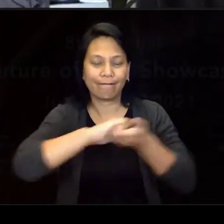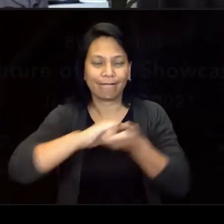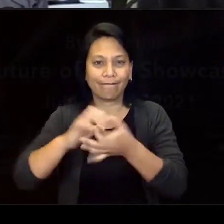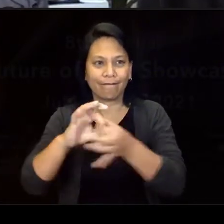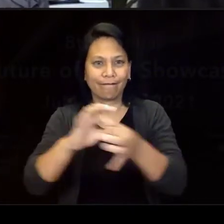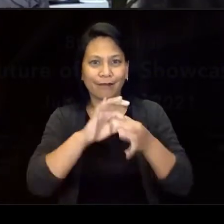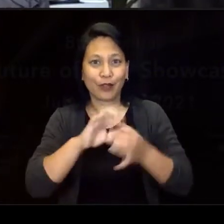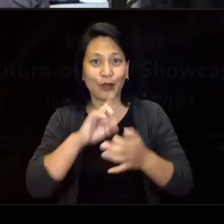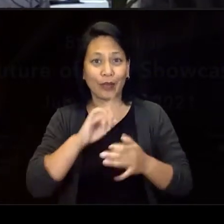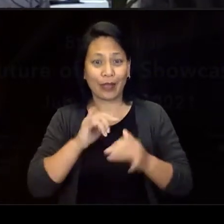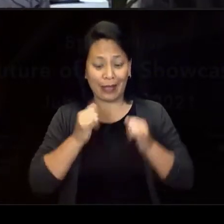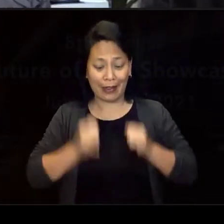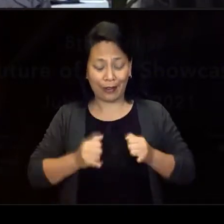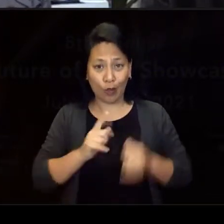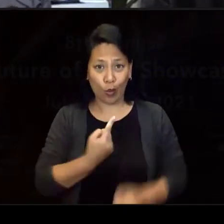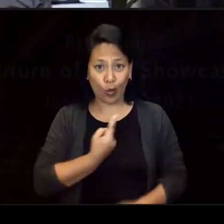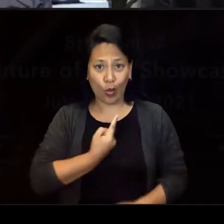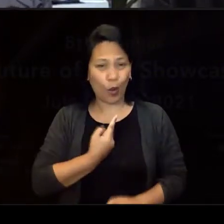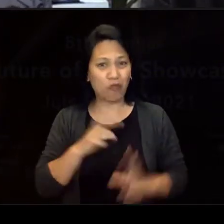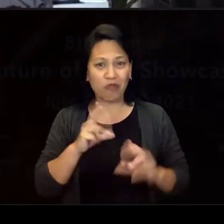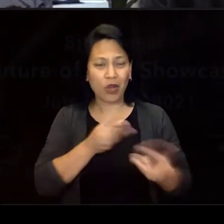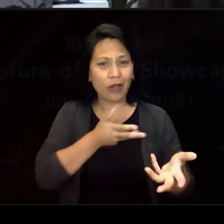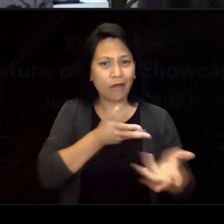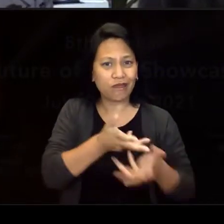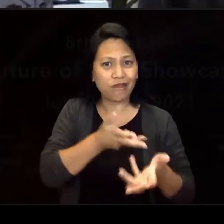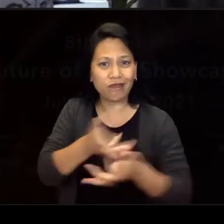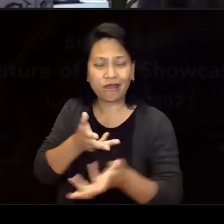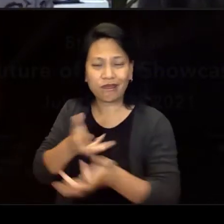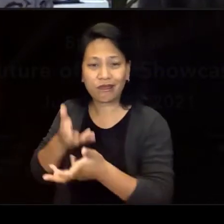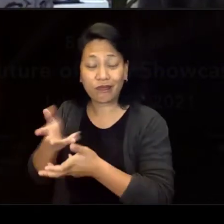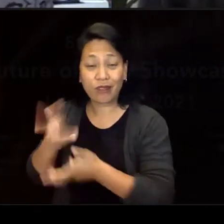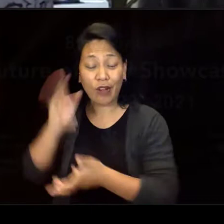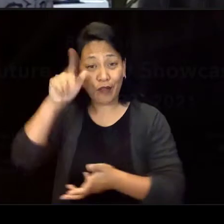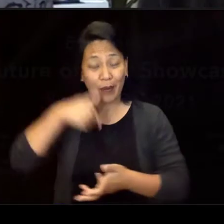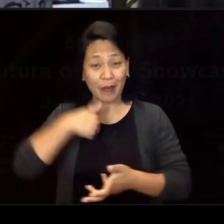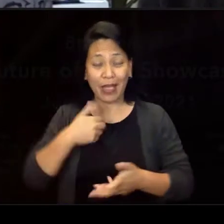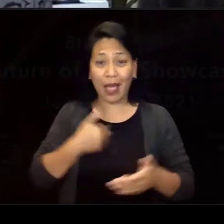departments and as an intimacy coordinator from this angle, for sure.